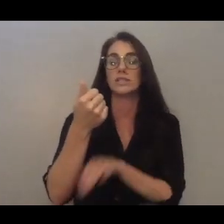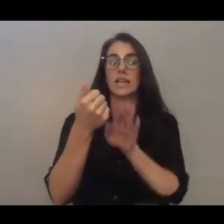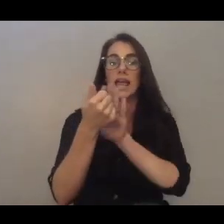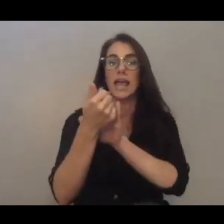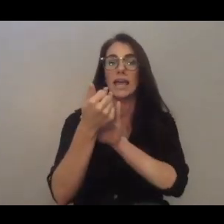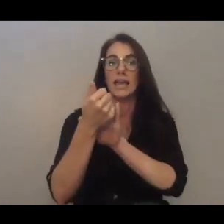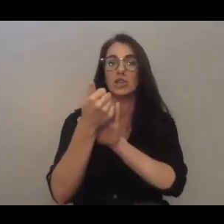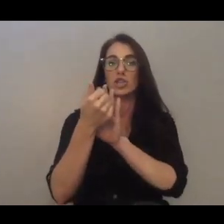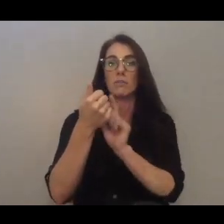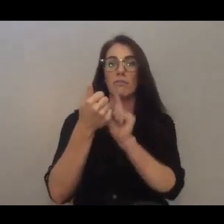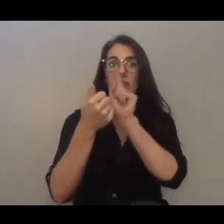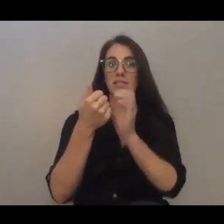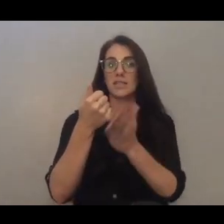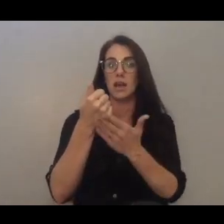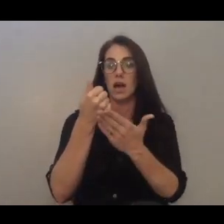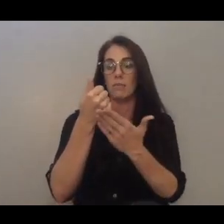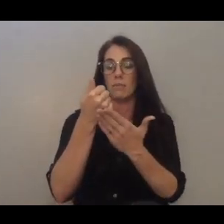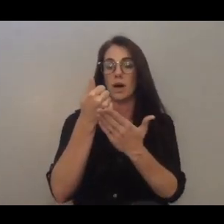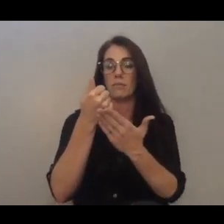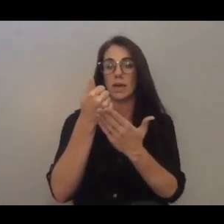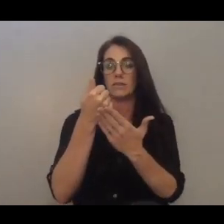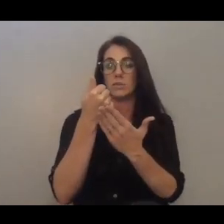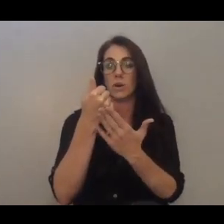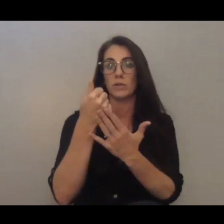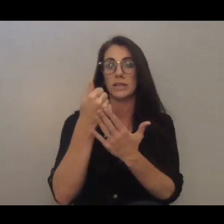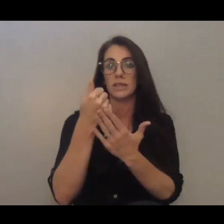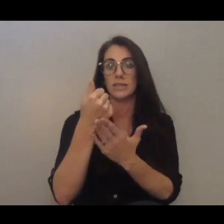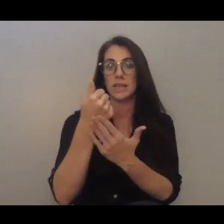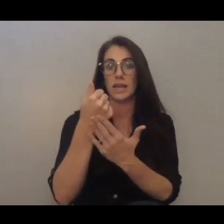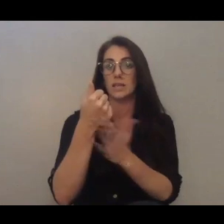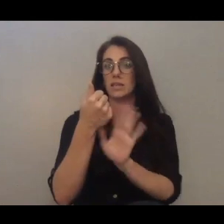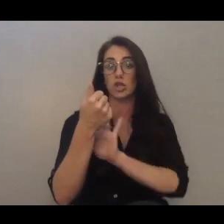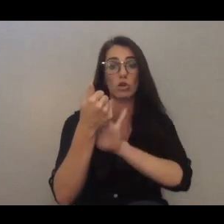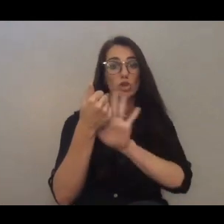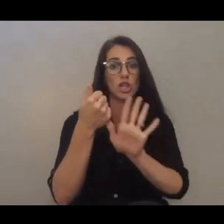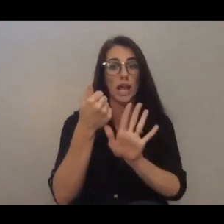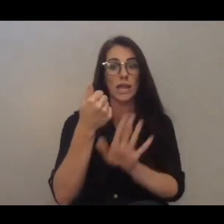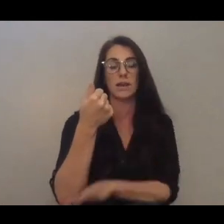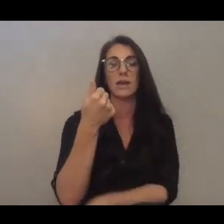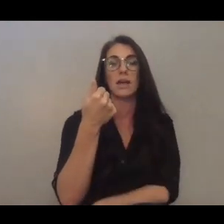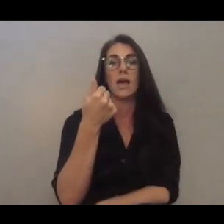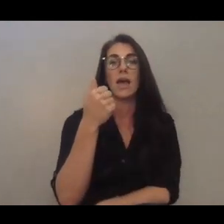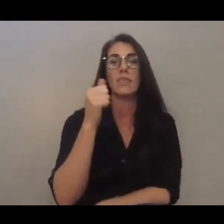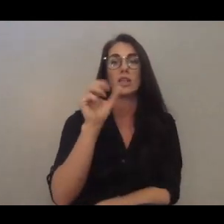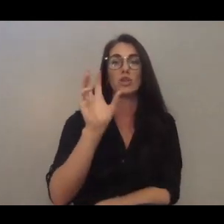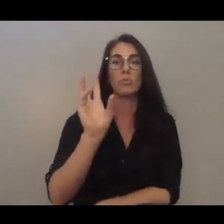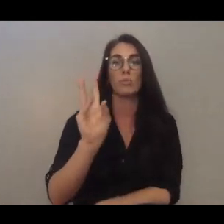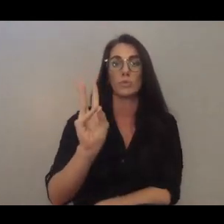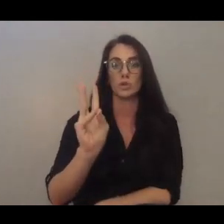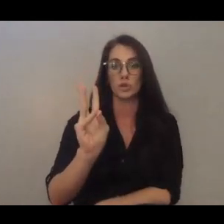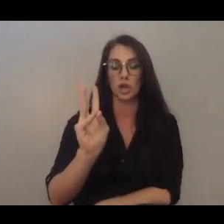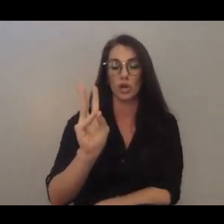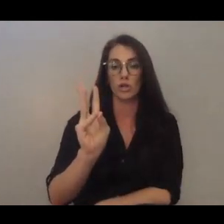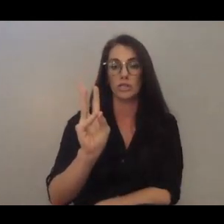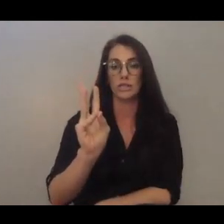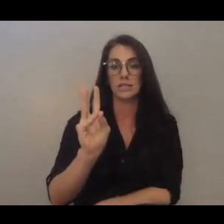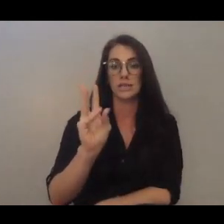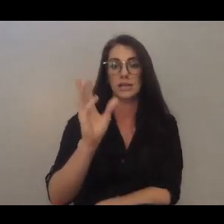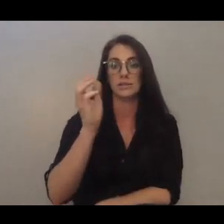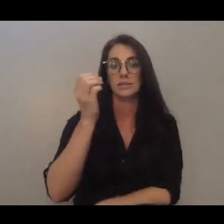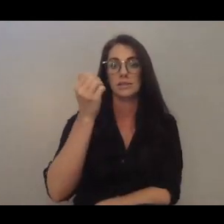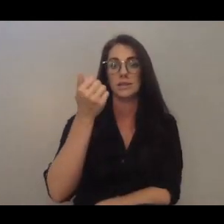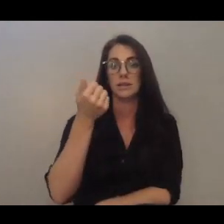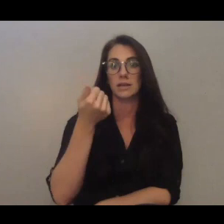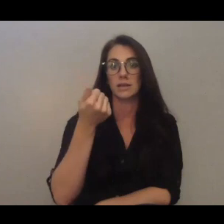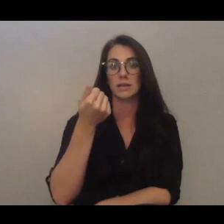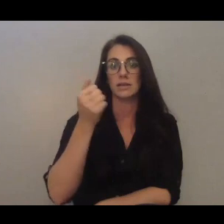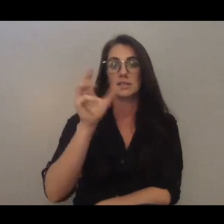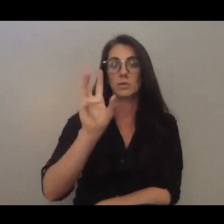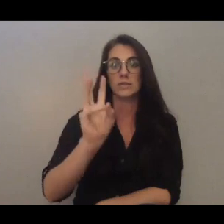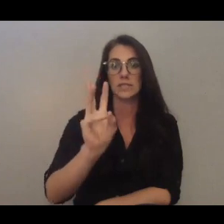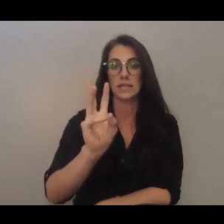"A" hand shape facing up palm in to represent the 10 there is no shake and then you turn